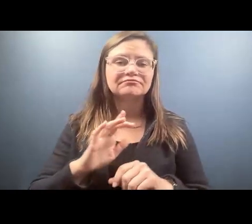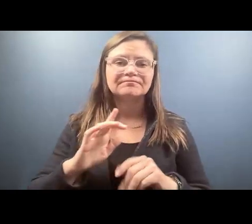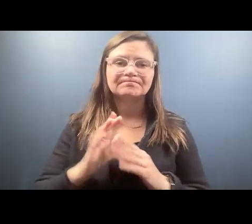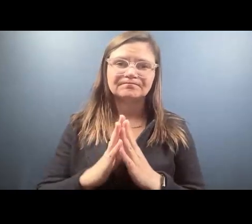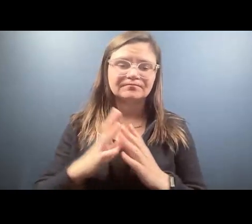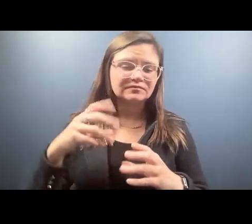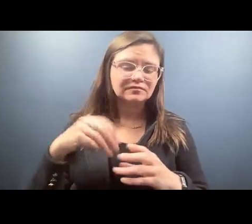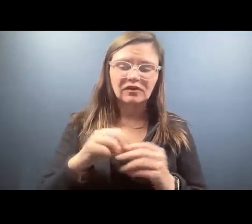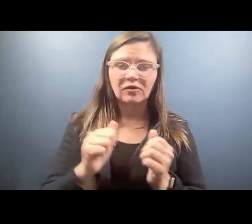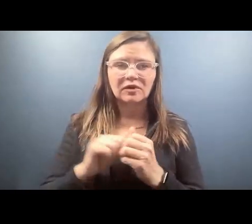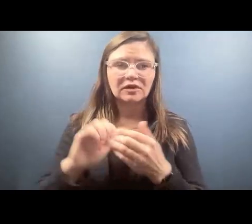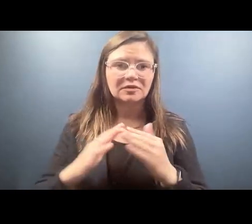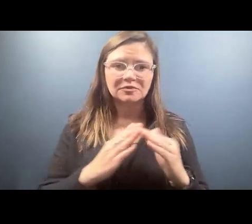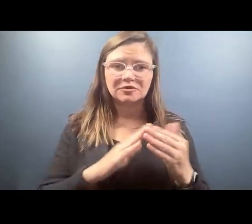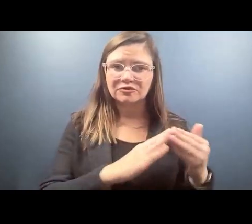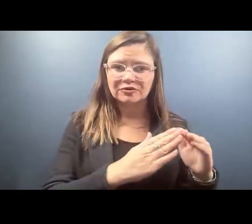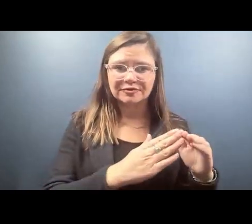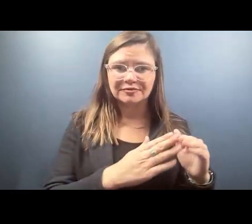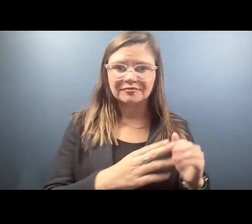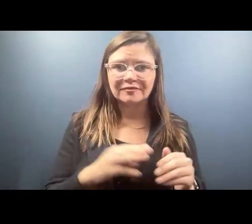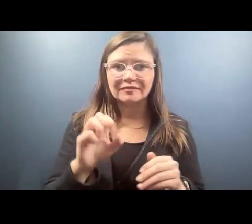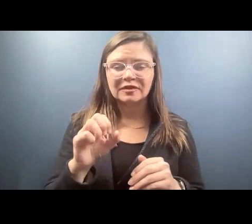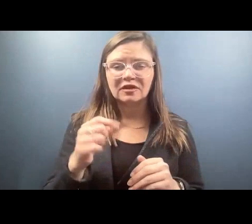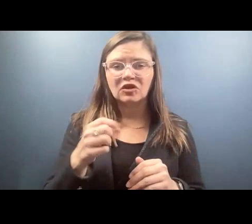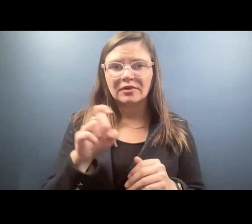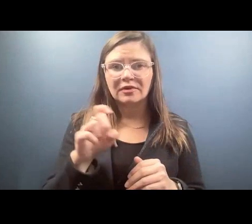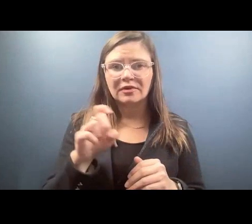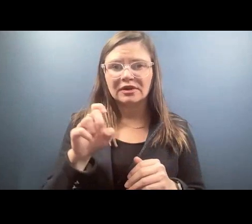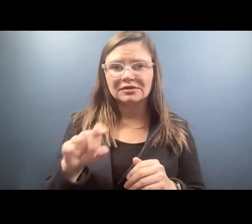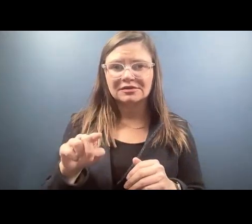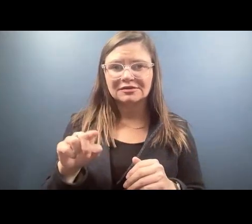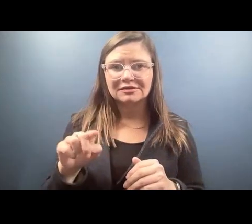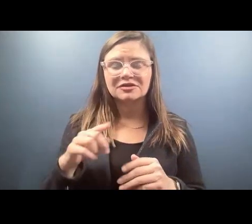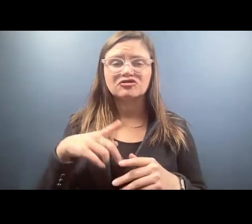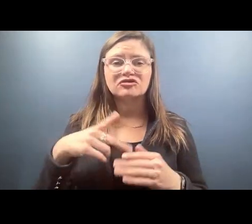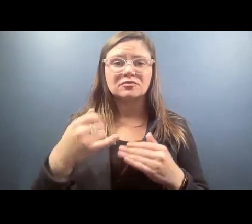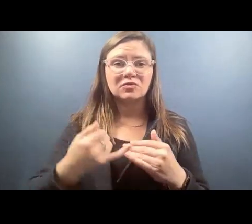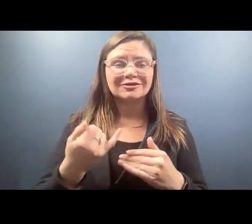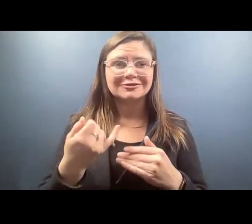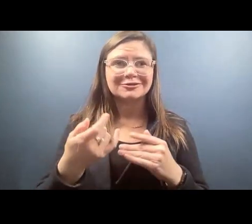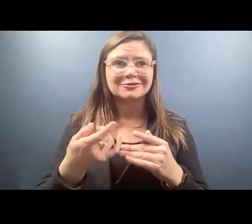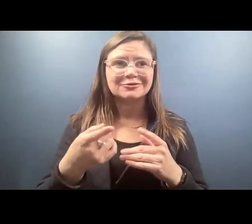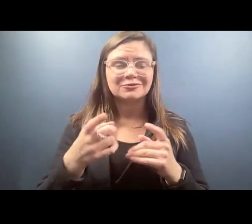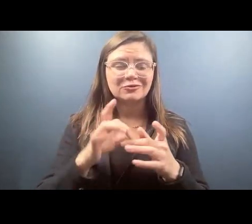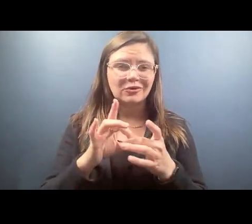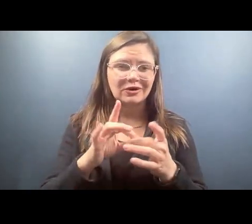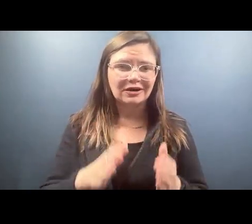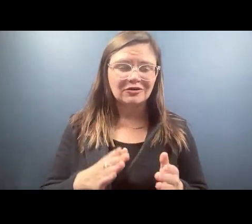And Raquel Gomez, the special projects coordinator at the New Mexico Department of Workforce Solutions.